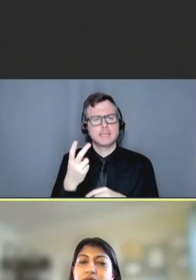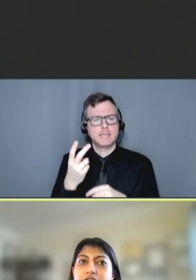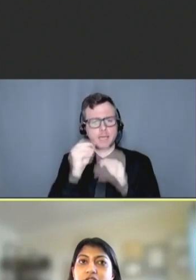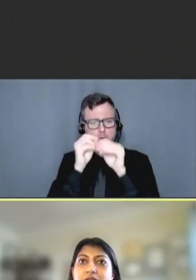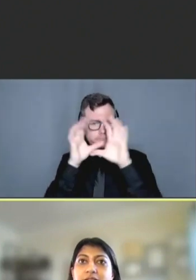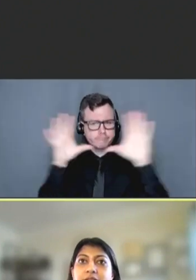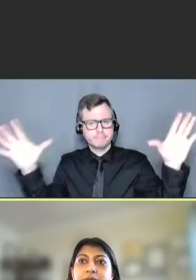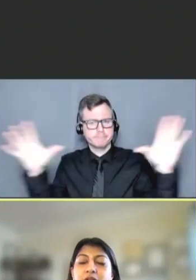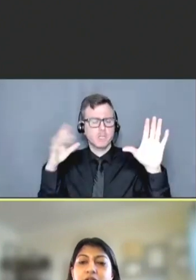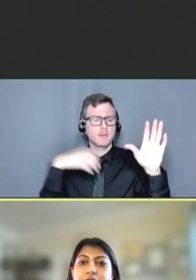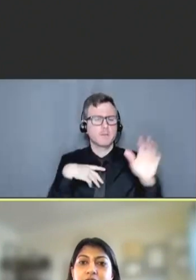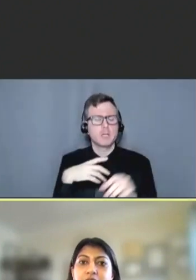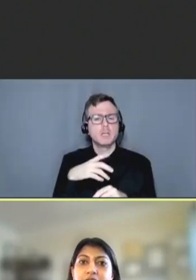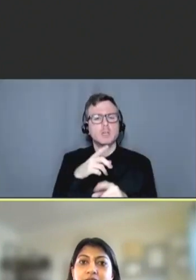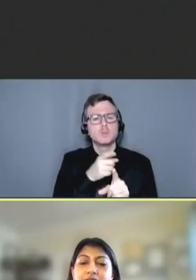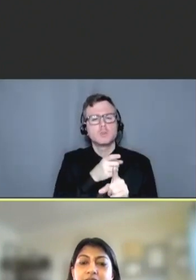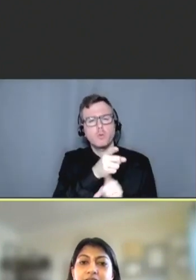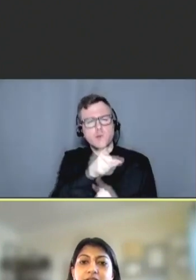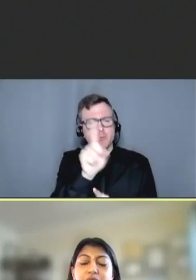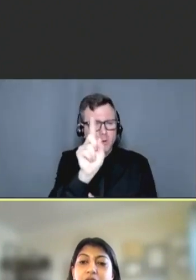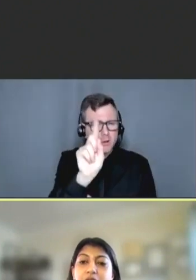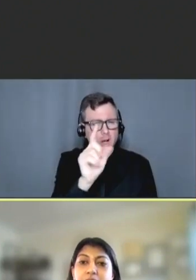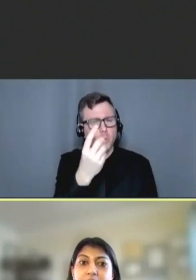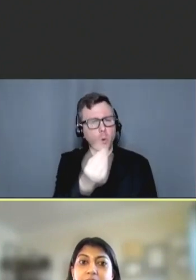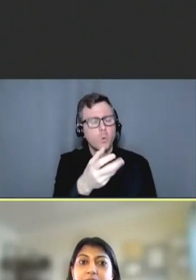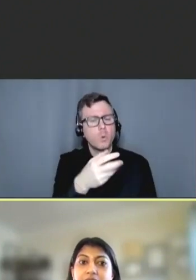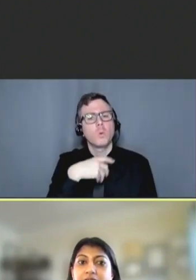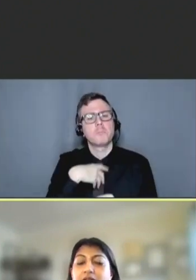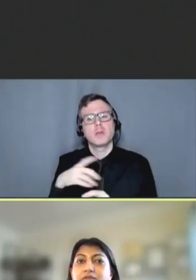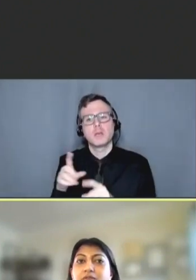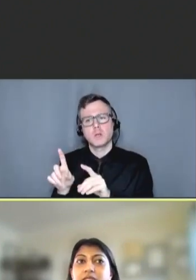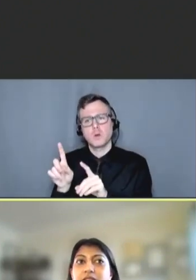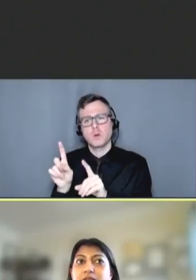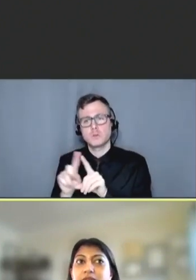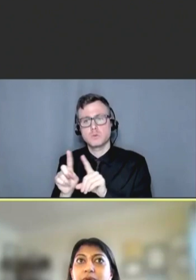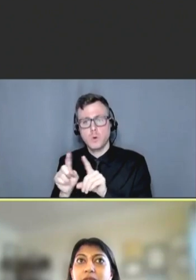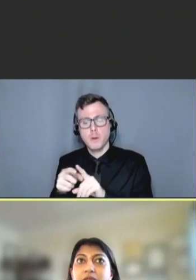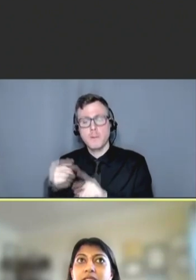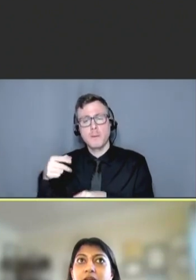directionality, but also to give a sense of where maybe public health efforts need to be focused.